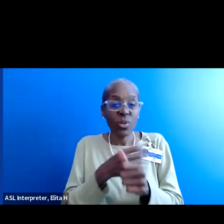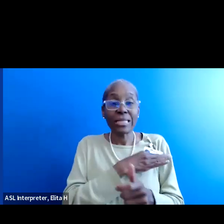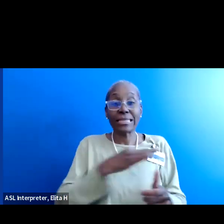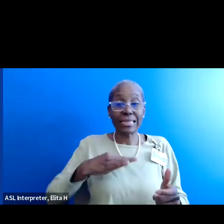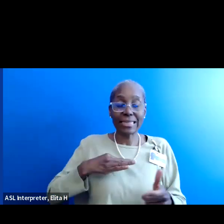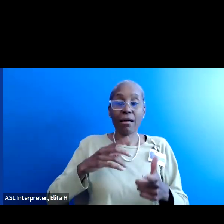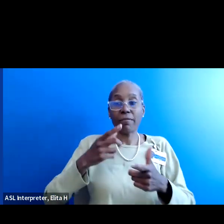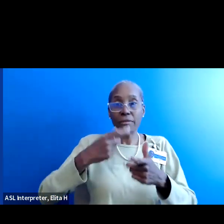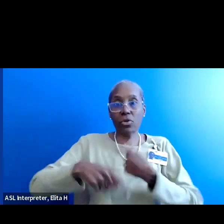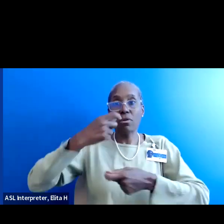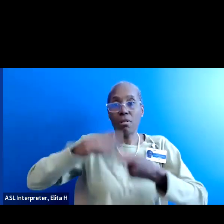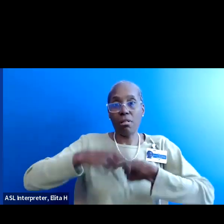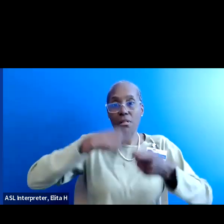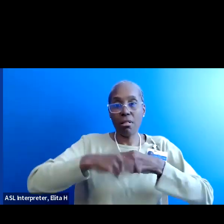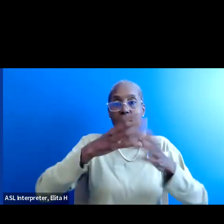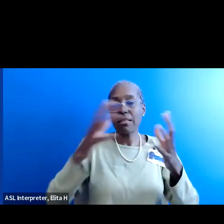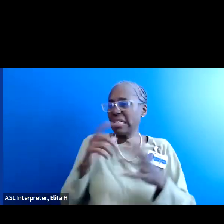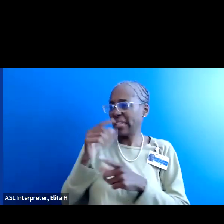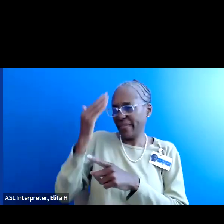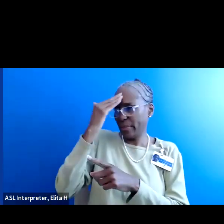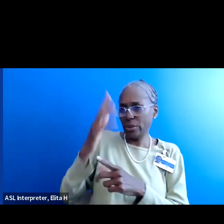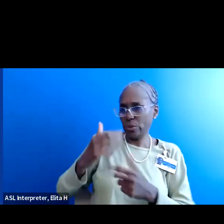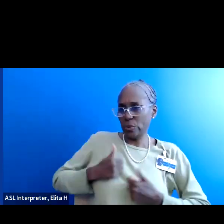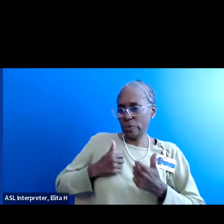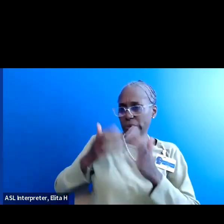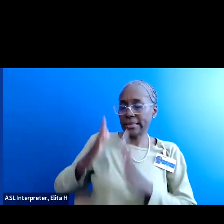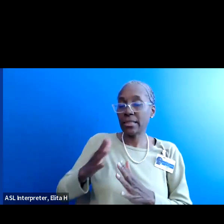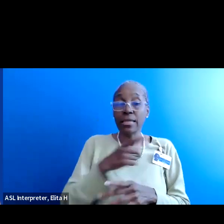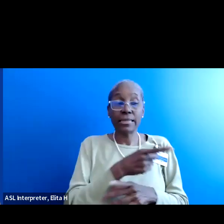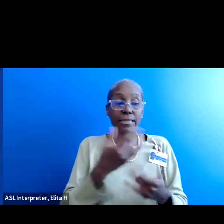so maybe they're using an outside agency to come in too often.